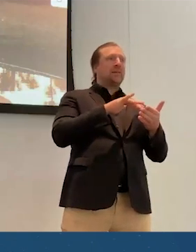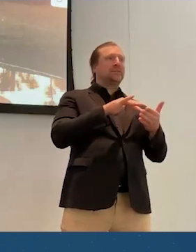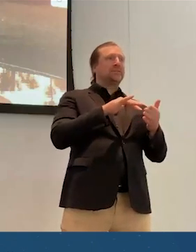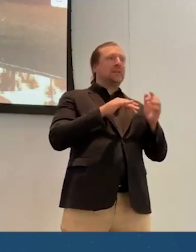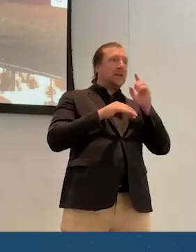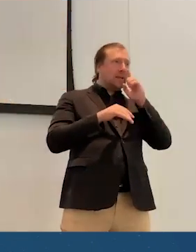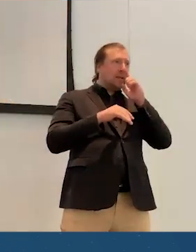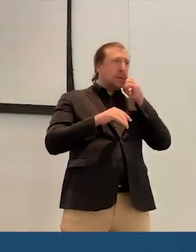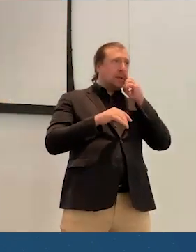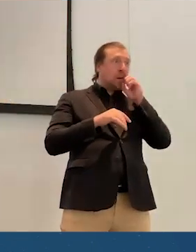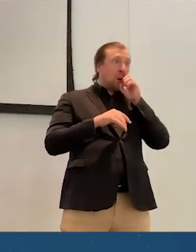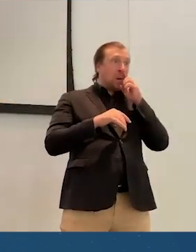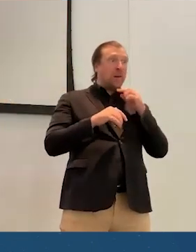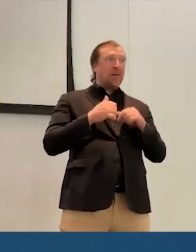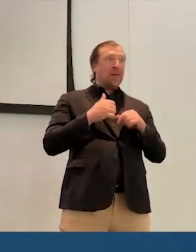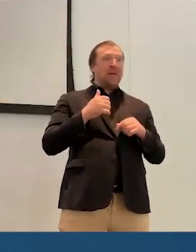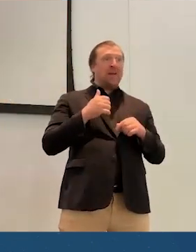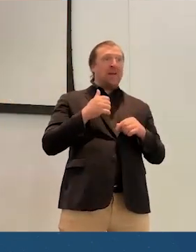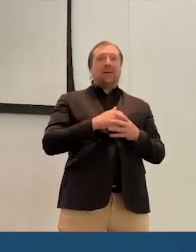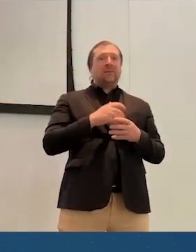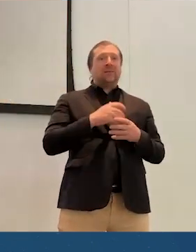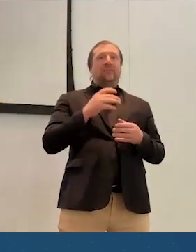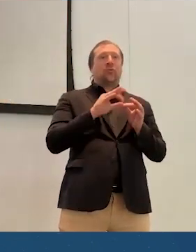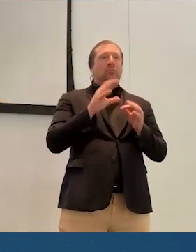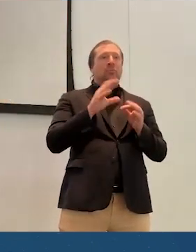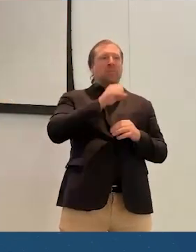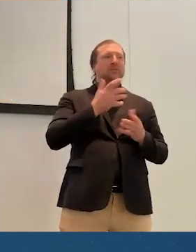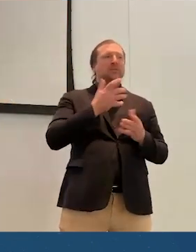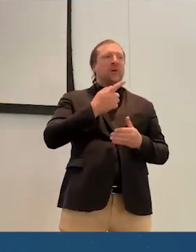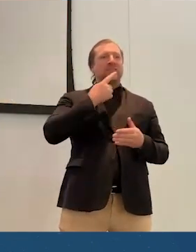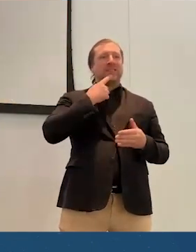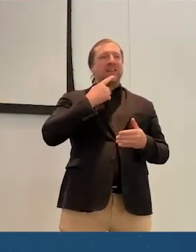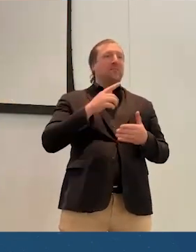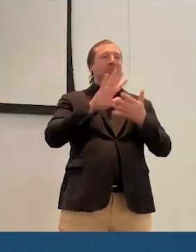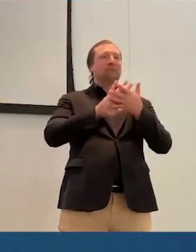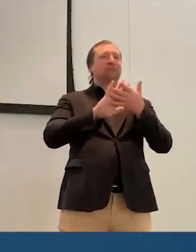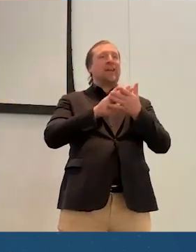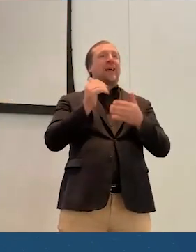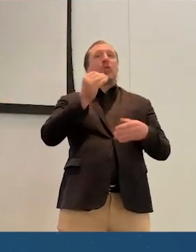And then, I will discuss our VR system design and research